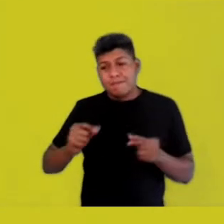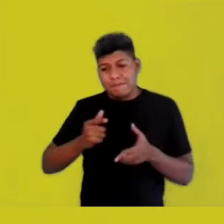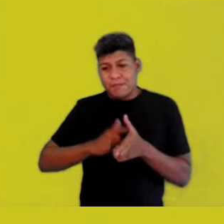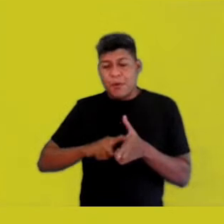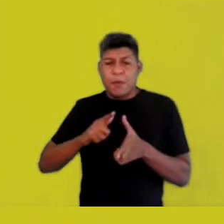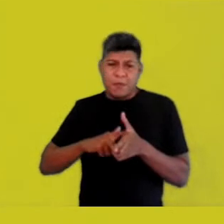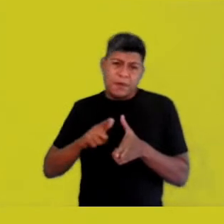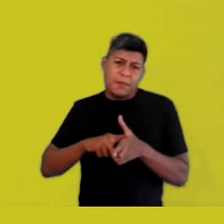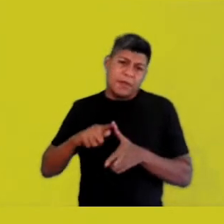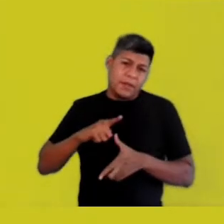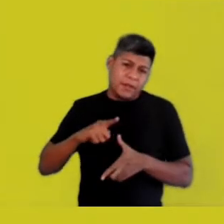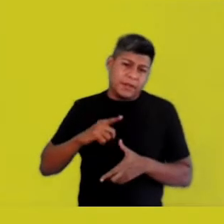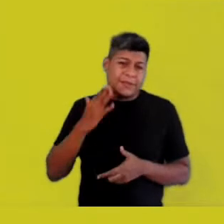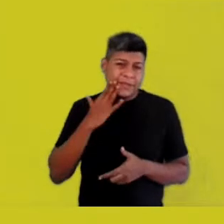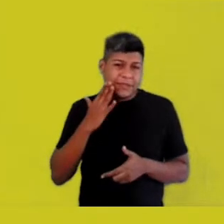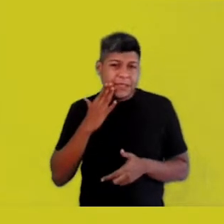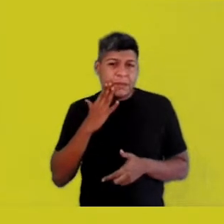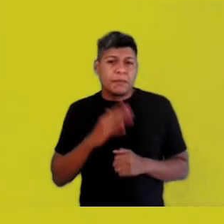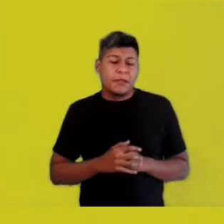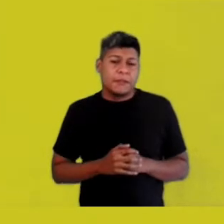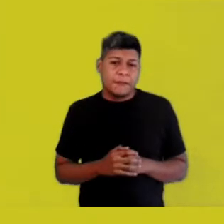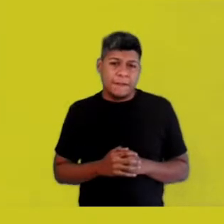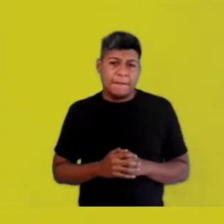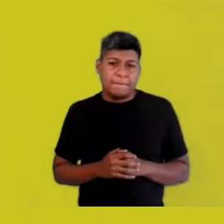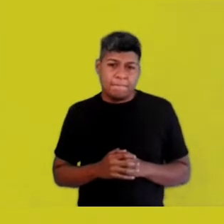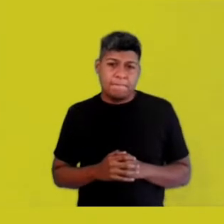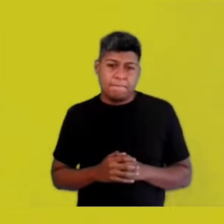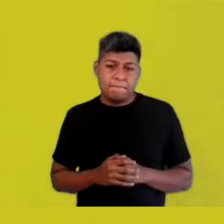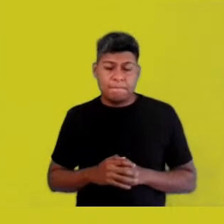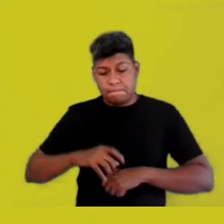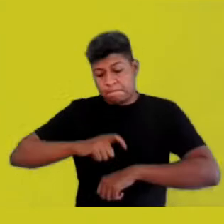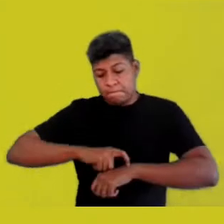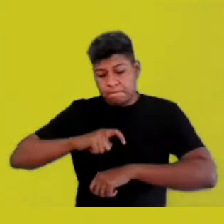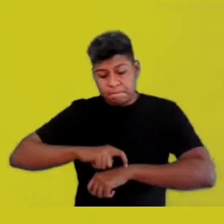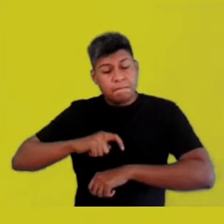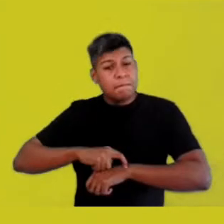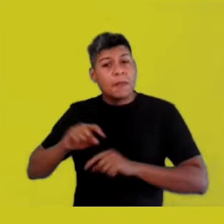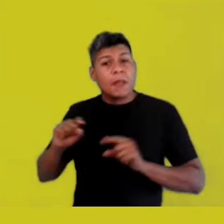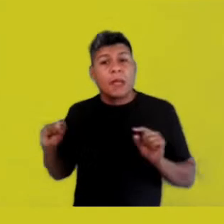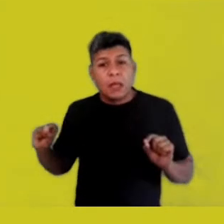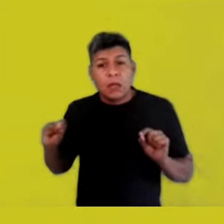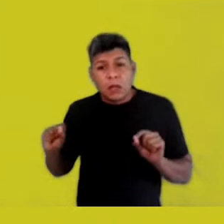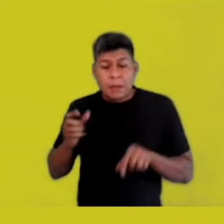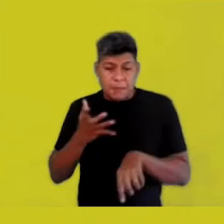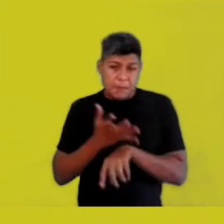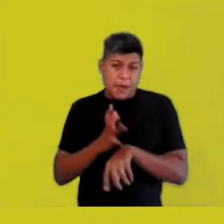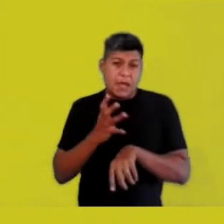And it’s in that way, particularly, that artistic practice interests me.